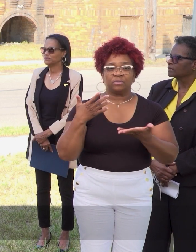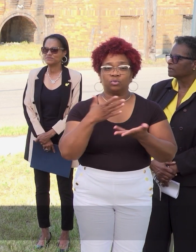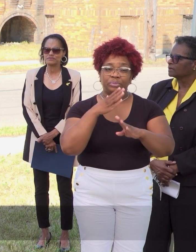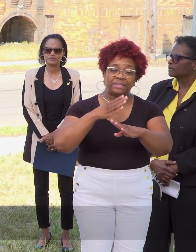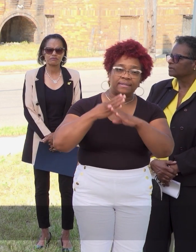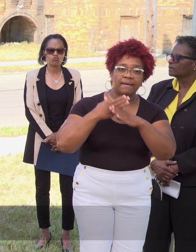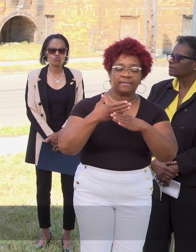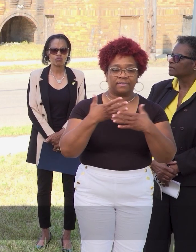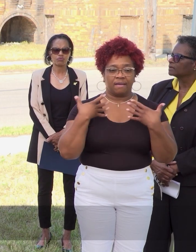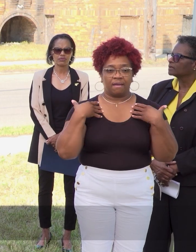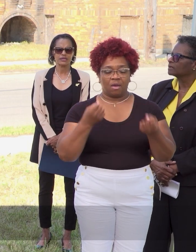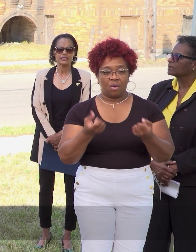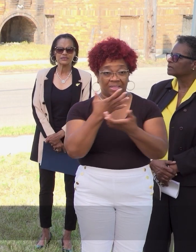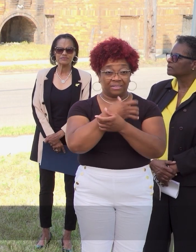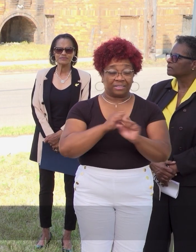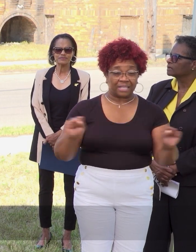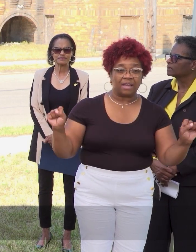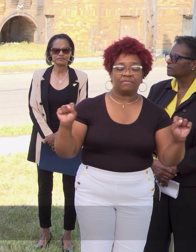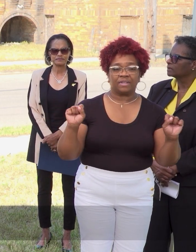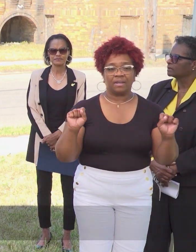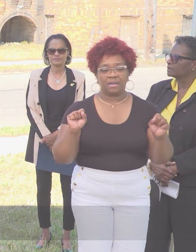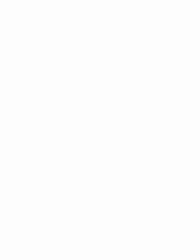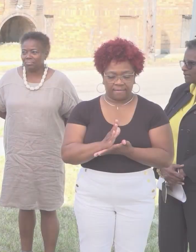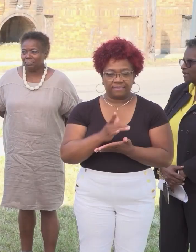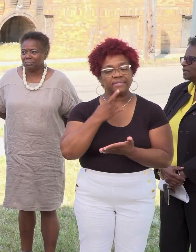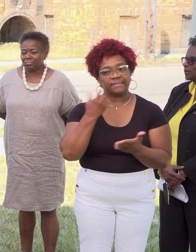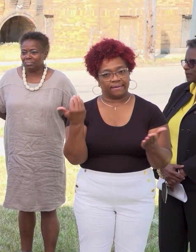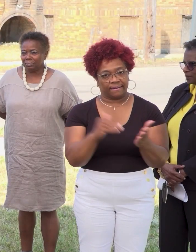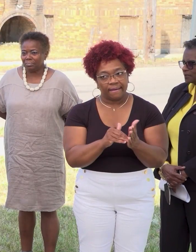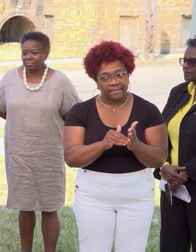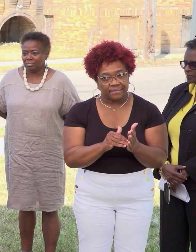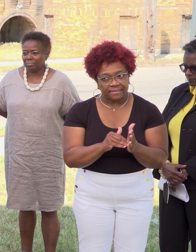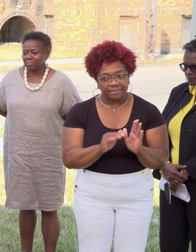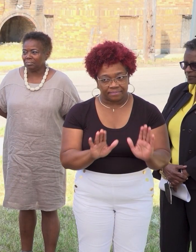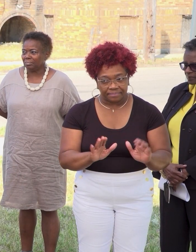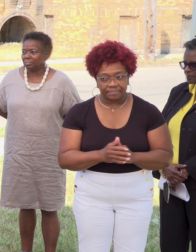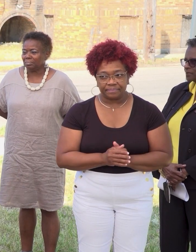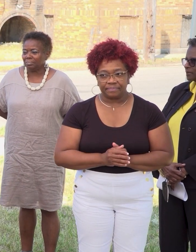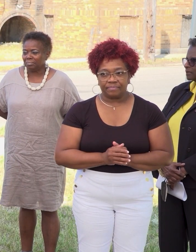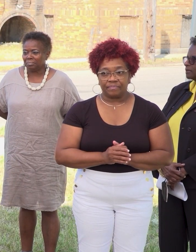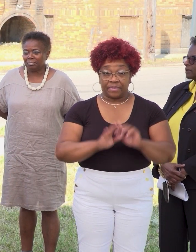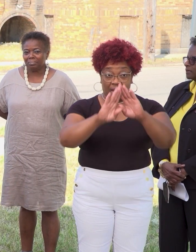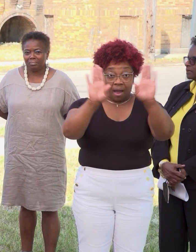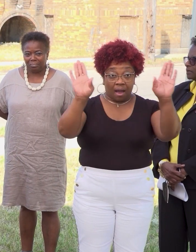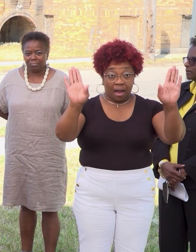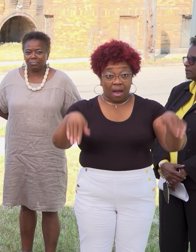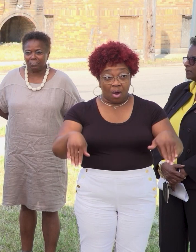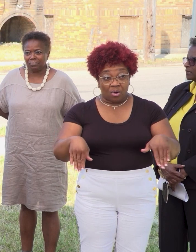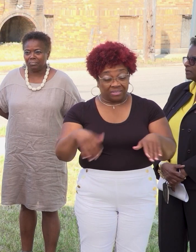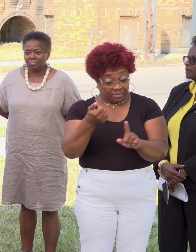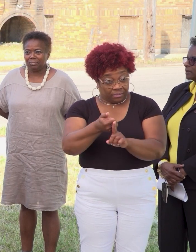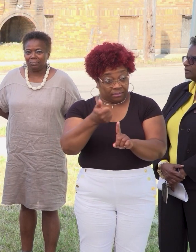THOSE WITH BIG BANK ACCOUNTS HOUSING IS A HUMAN RIGHT ENDING